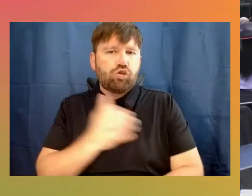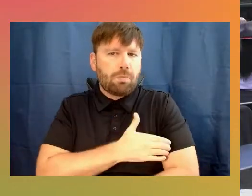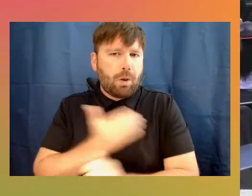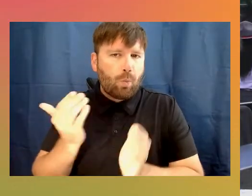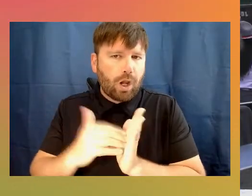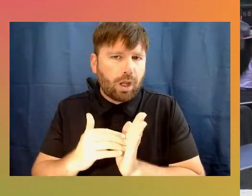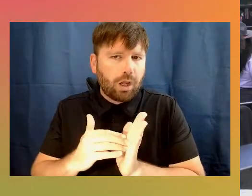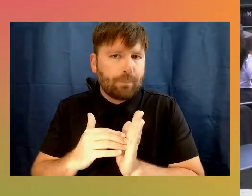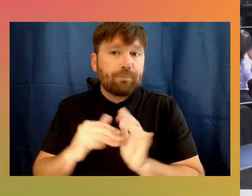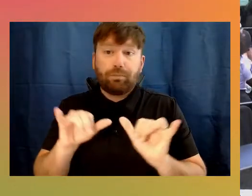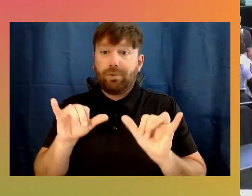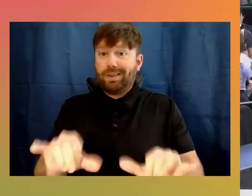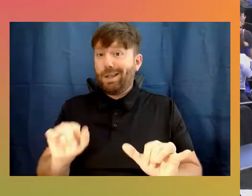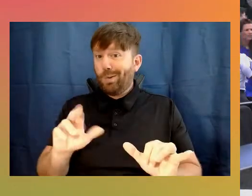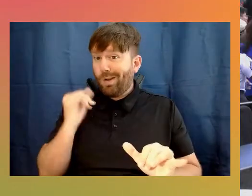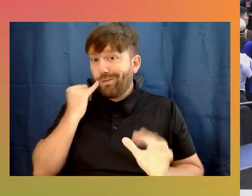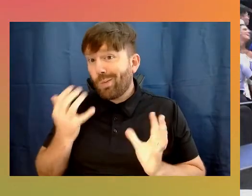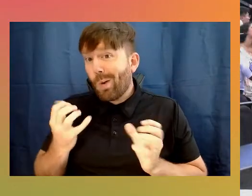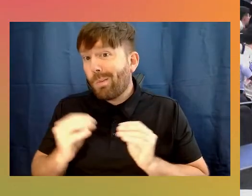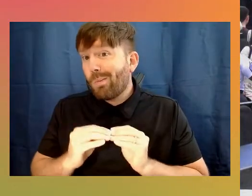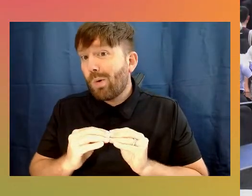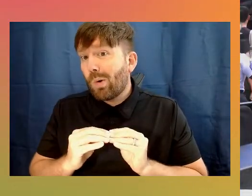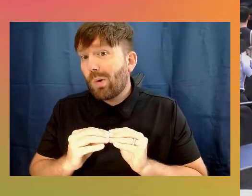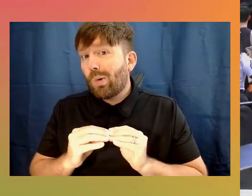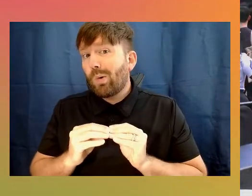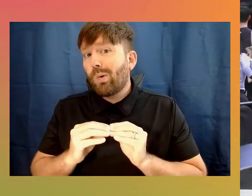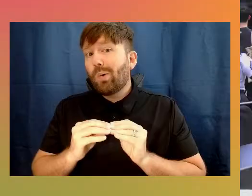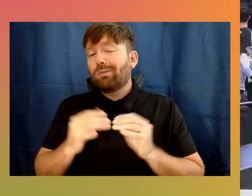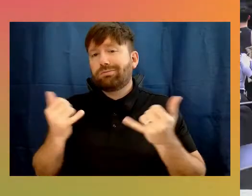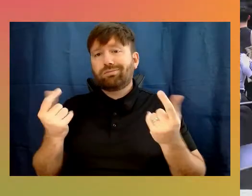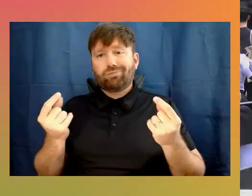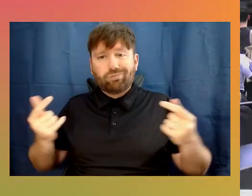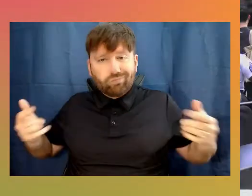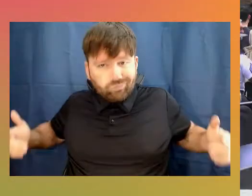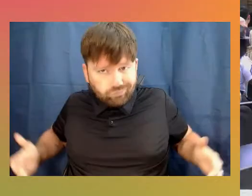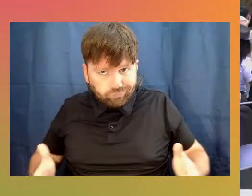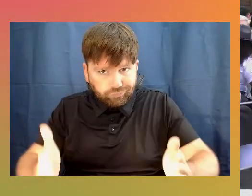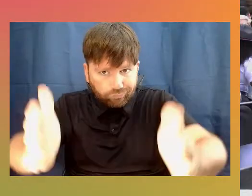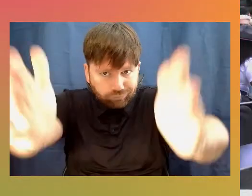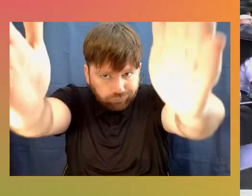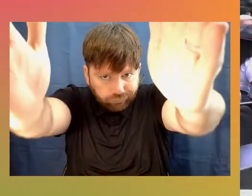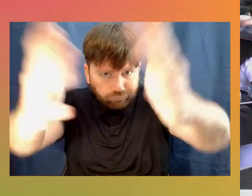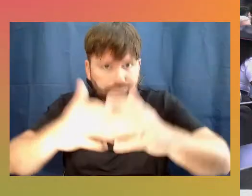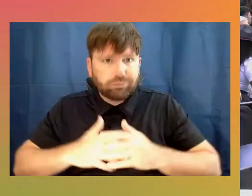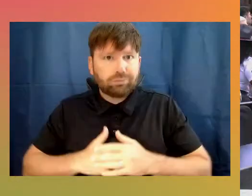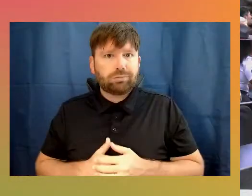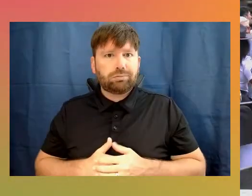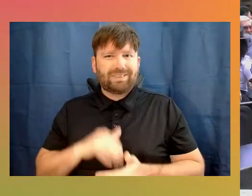INHALE COME UP. EXHALE POWER LUNGE. ARMS REACH BACK.